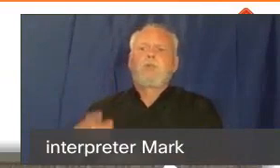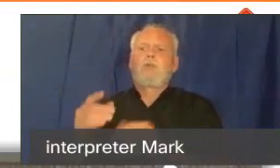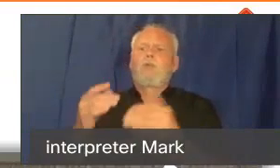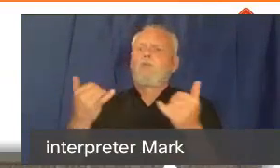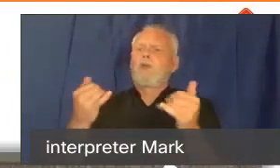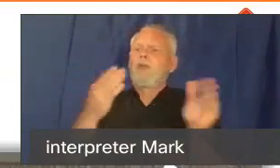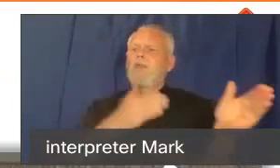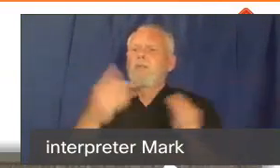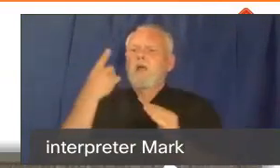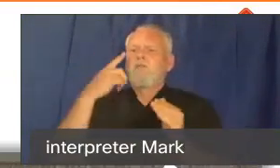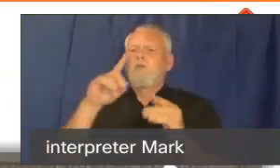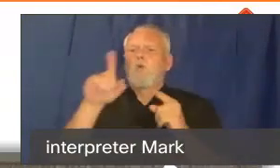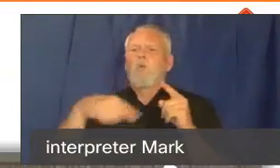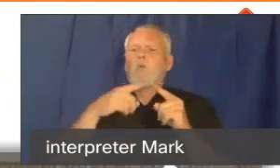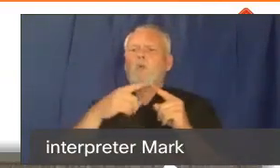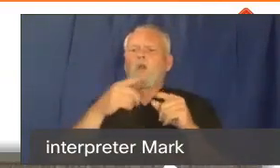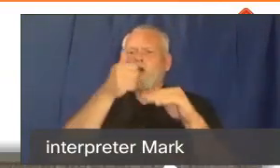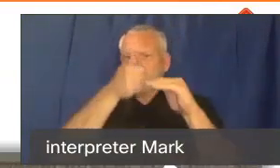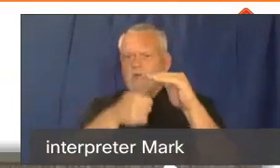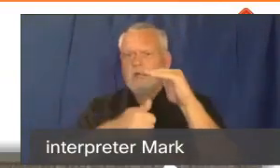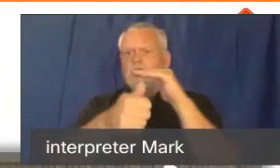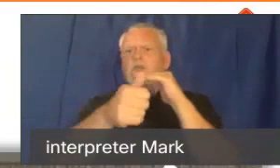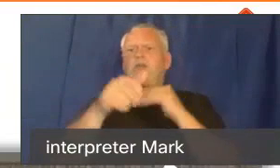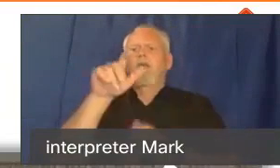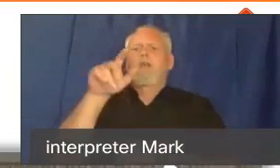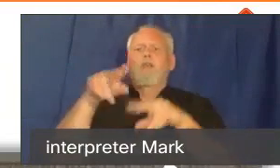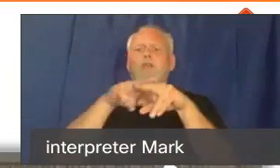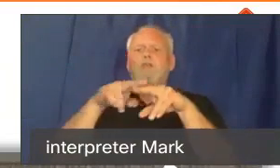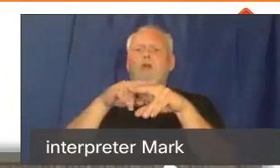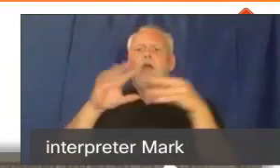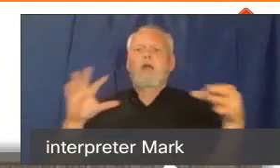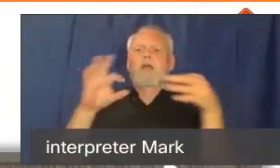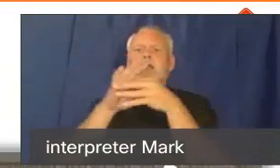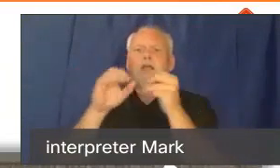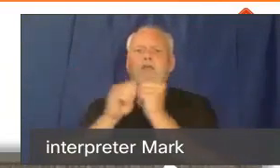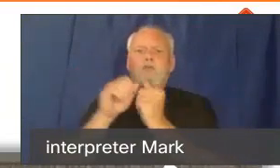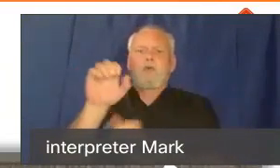For when the trail goes underneath the tracks and connects up with Sandy spring, where is it going to go from there?